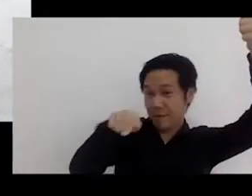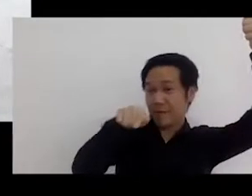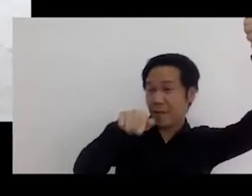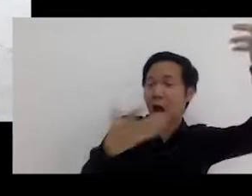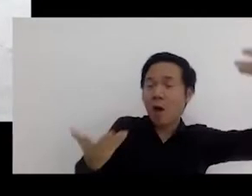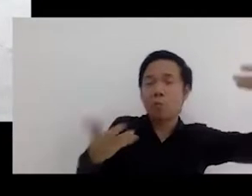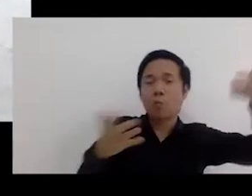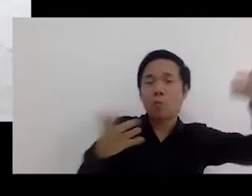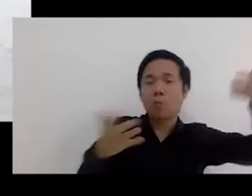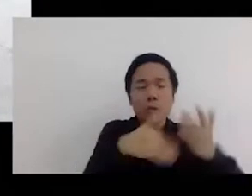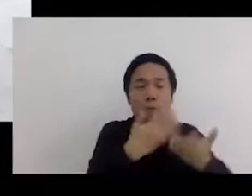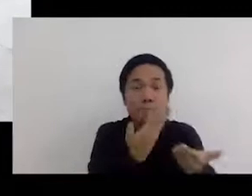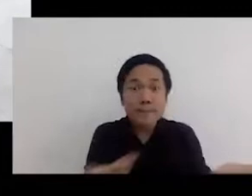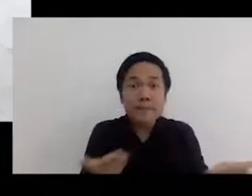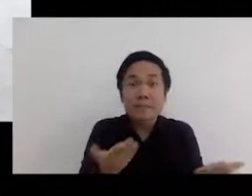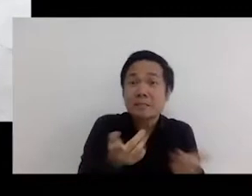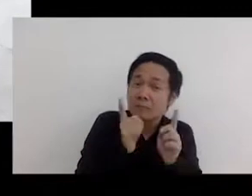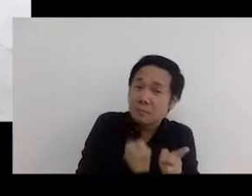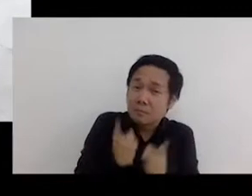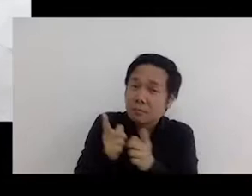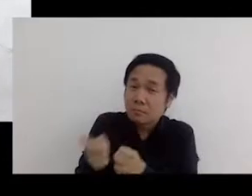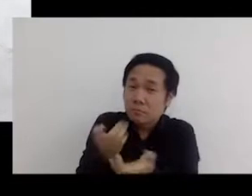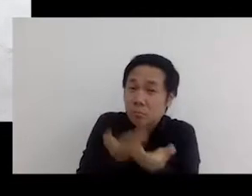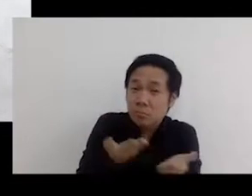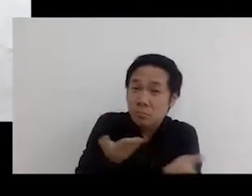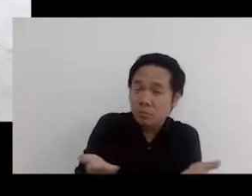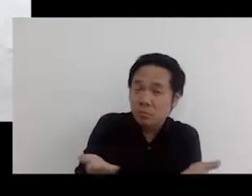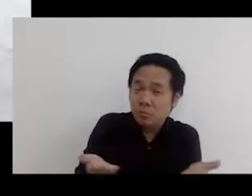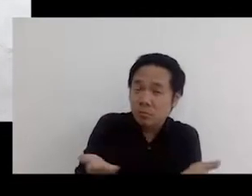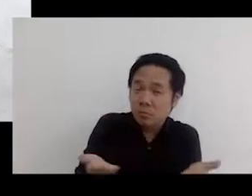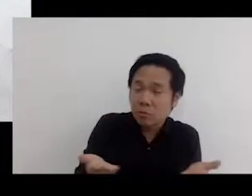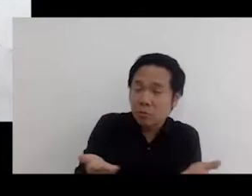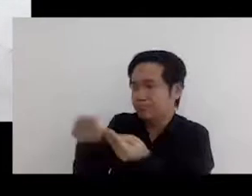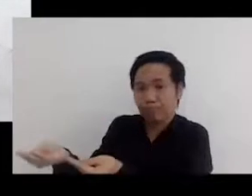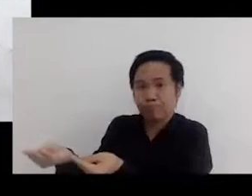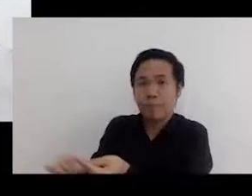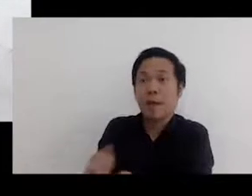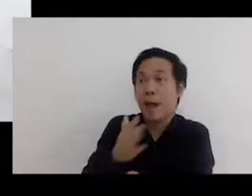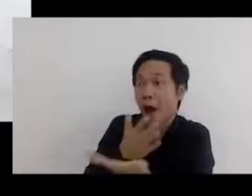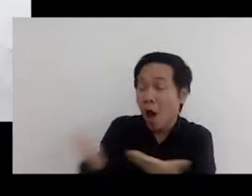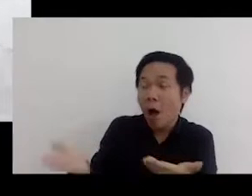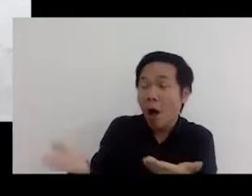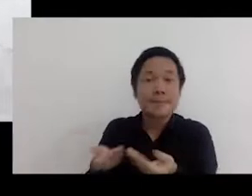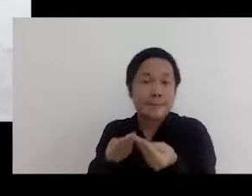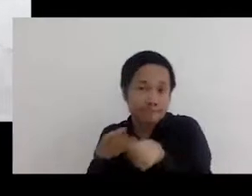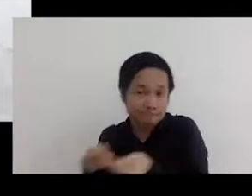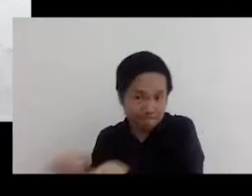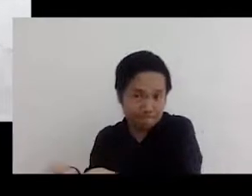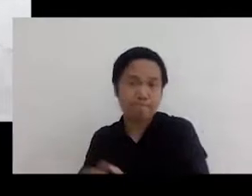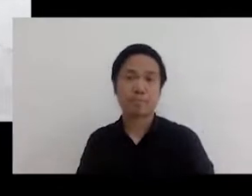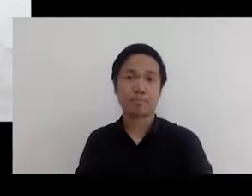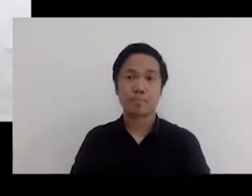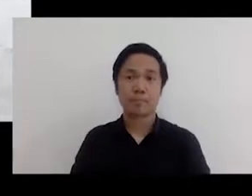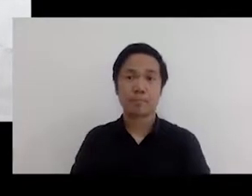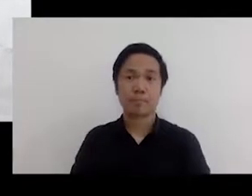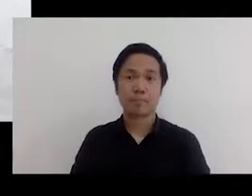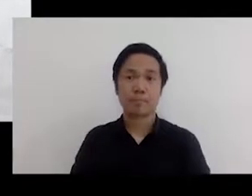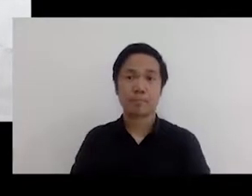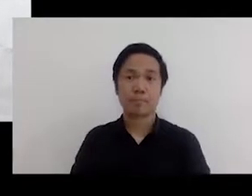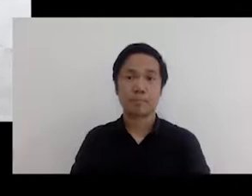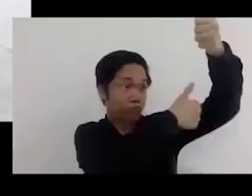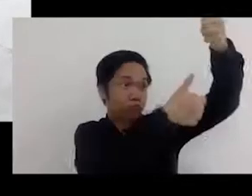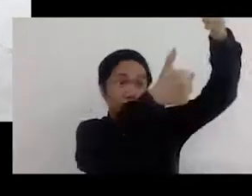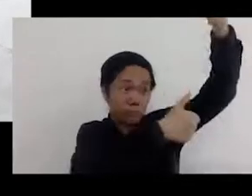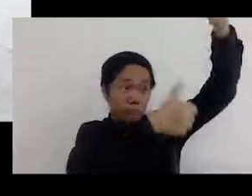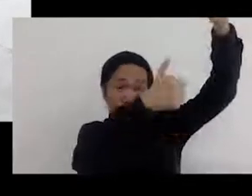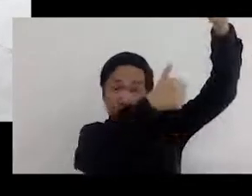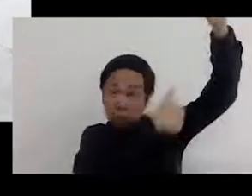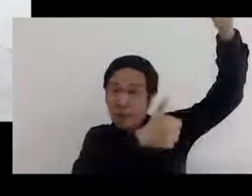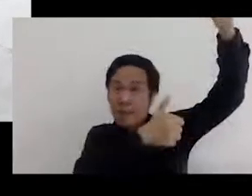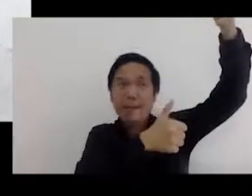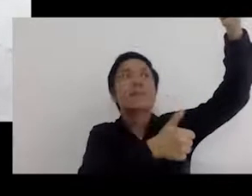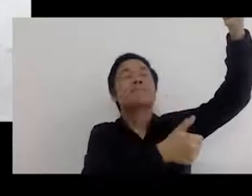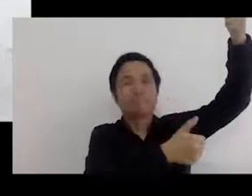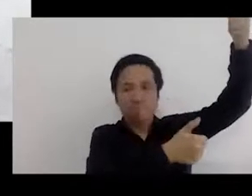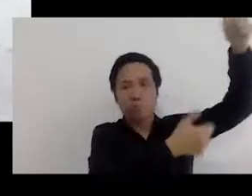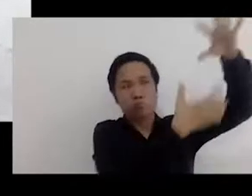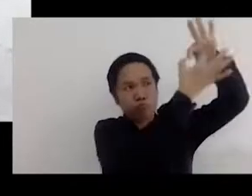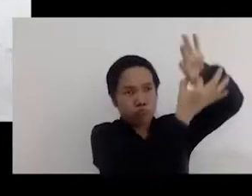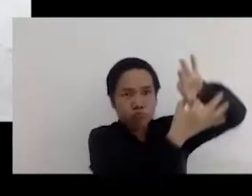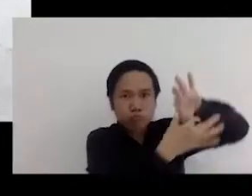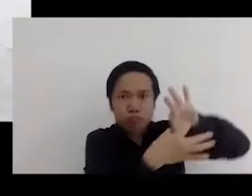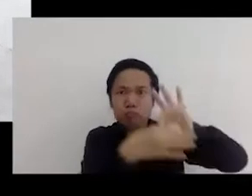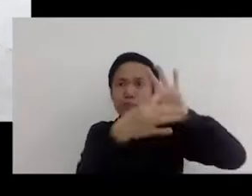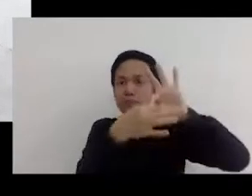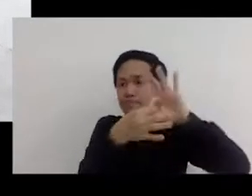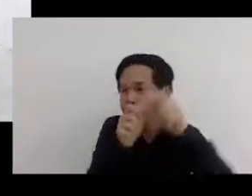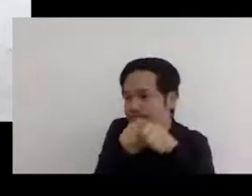It is an excellent networking platform and huge support to local authorities to learn and get local media news to connect effectively.